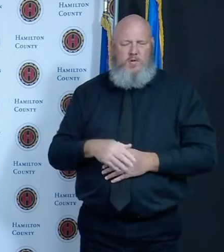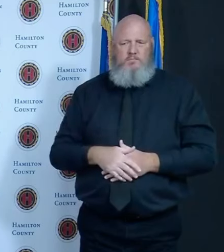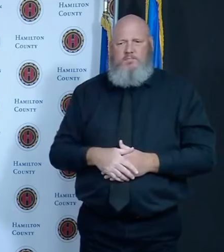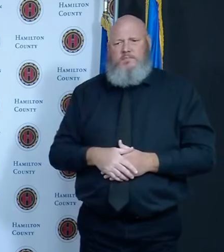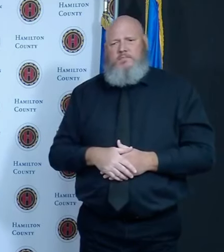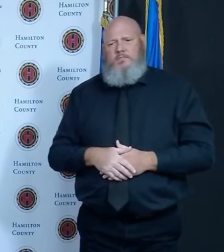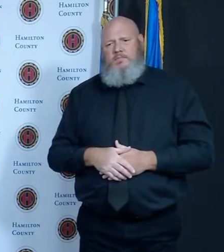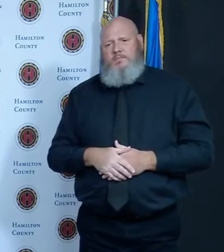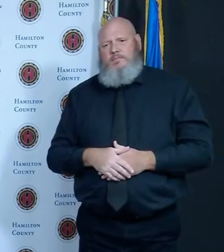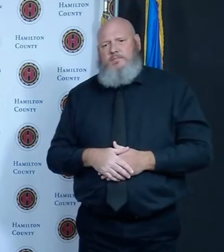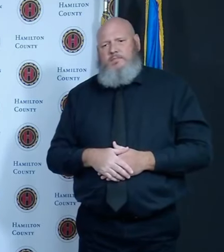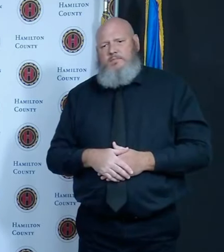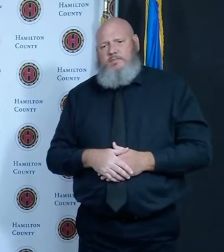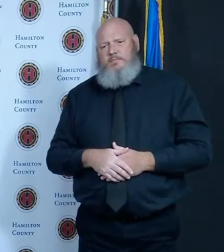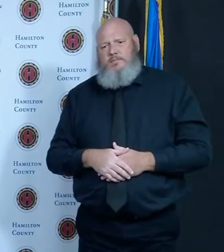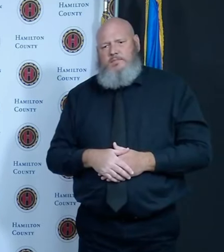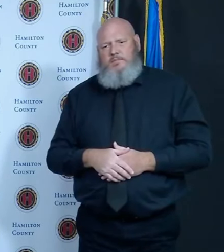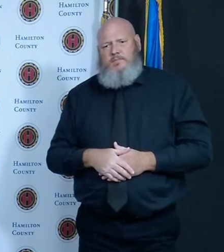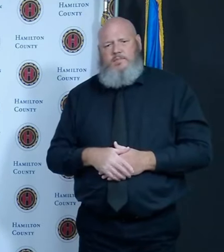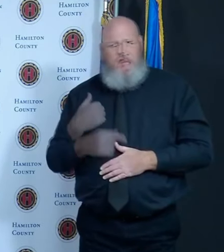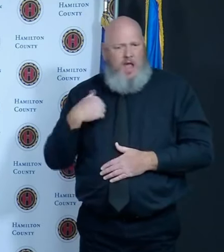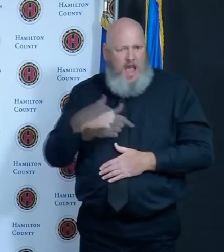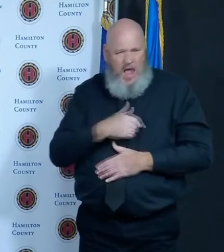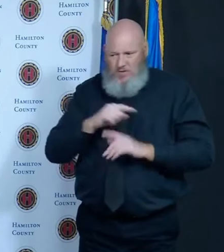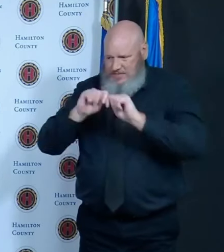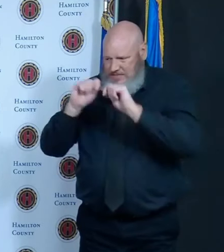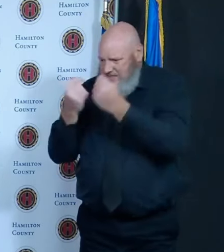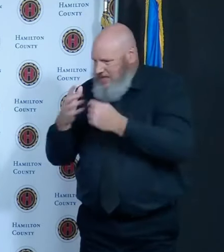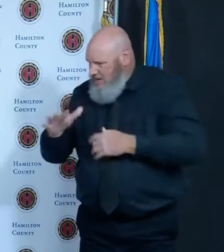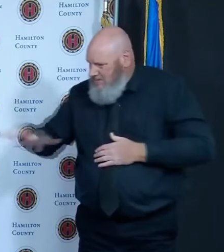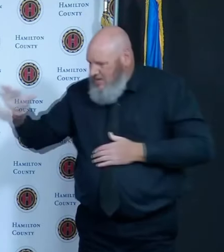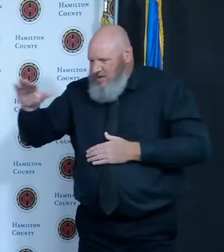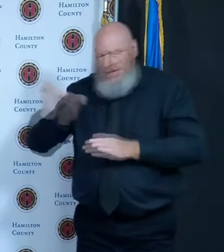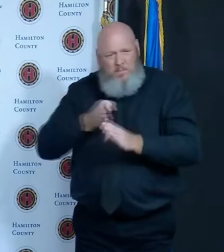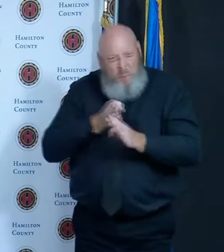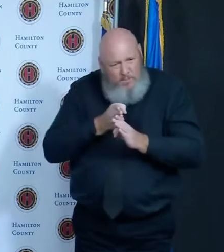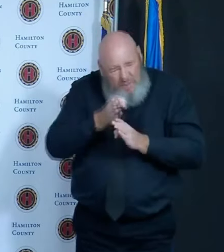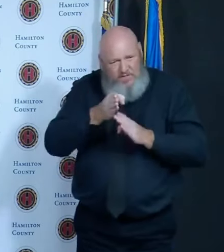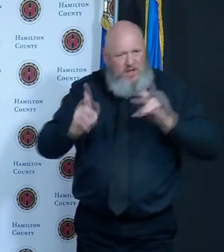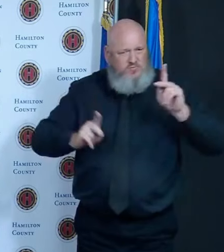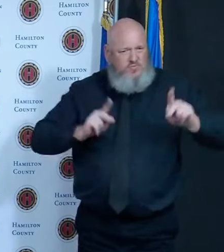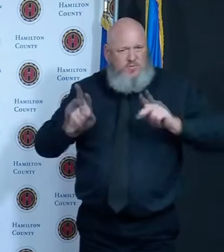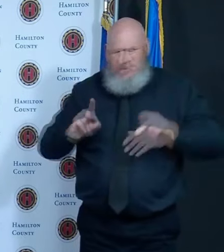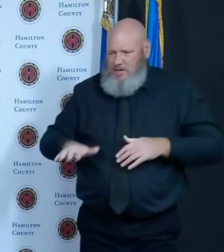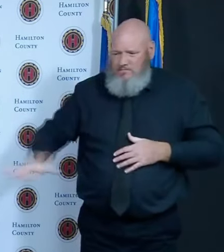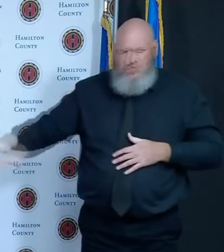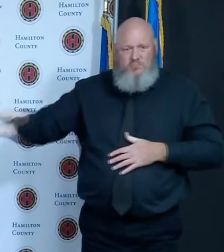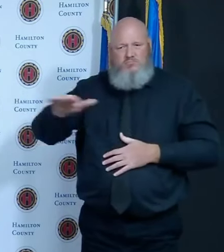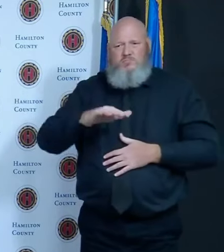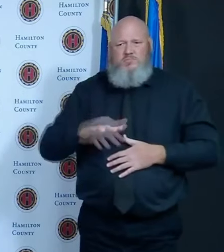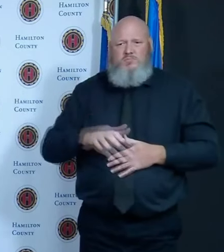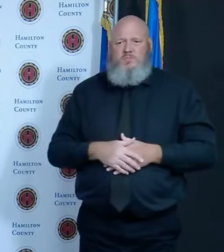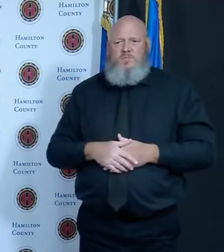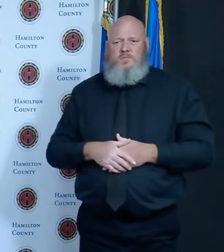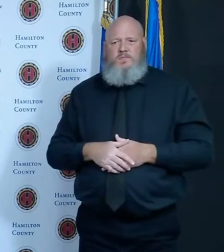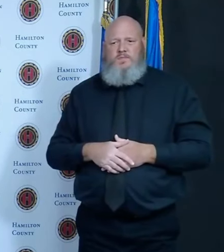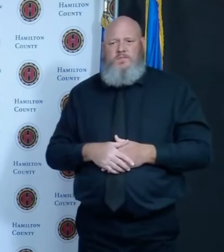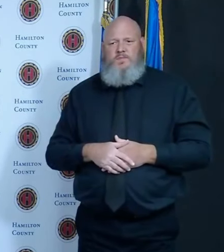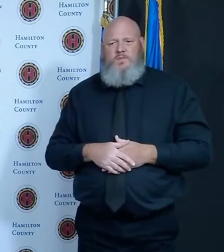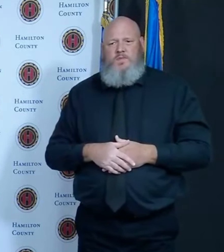that there may be a time that we have to release them in a way or furlough them